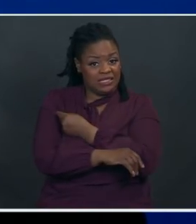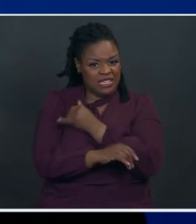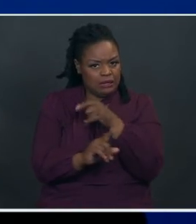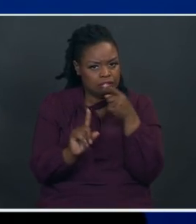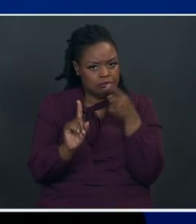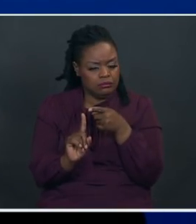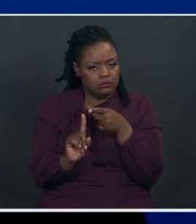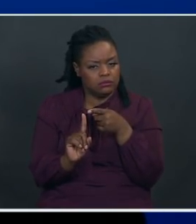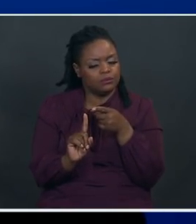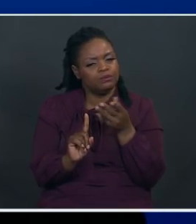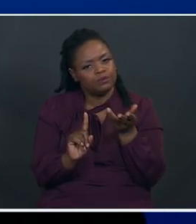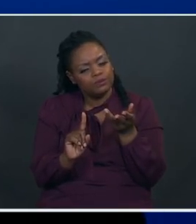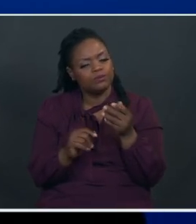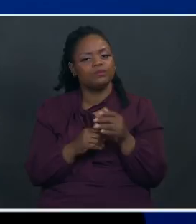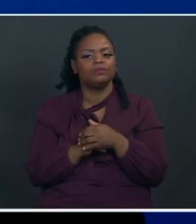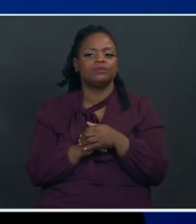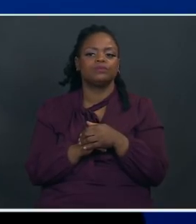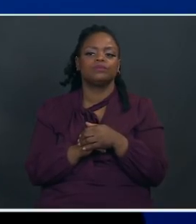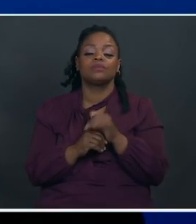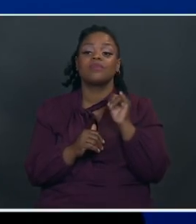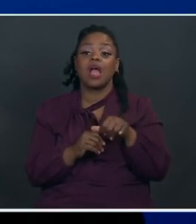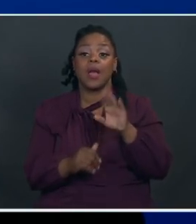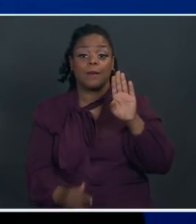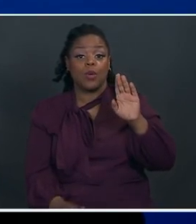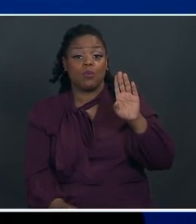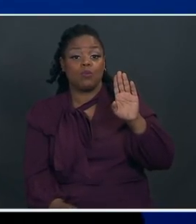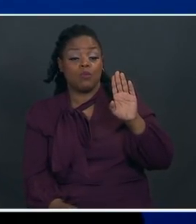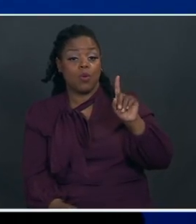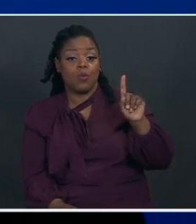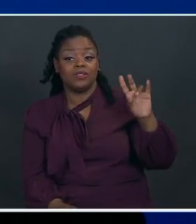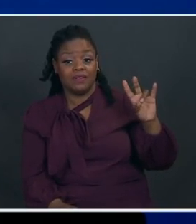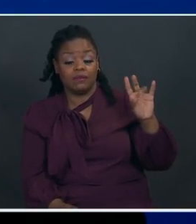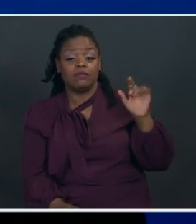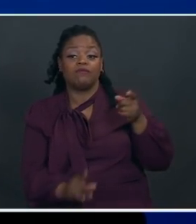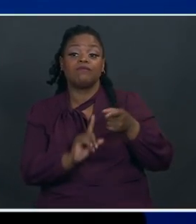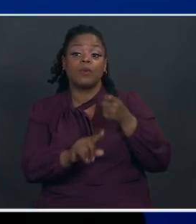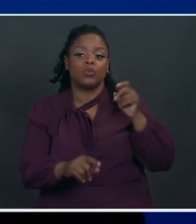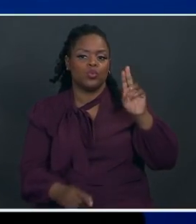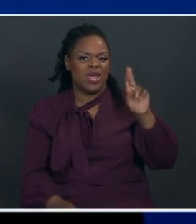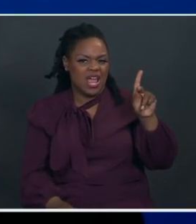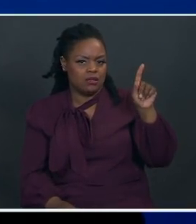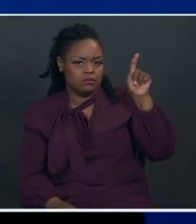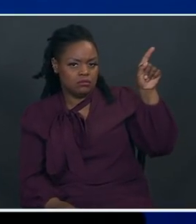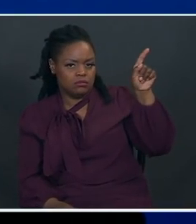namely what we refer to as the UK variant, what we're seeing is a very slight,